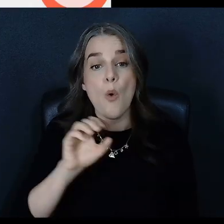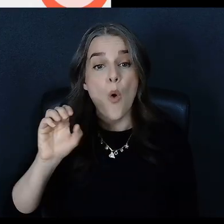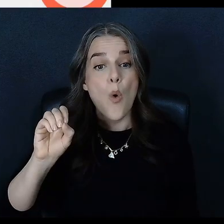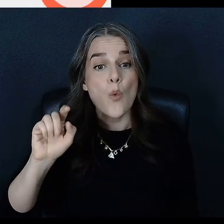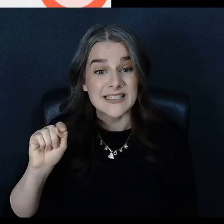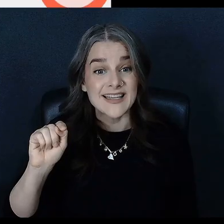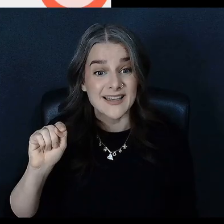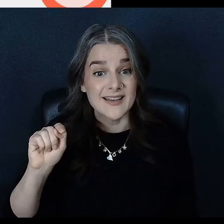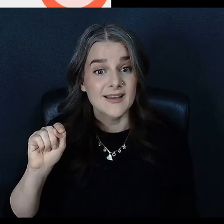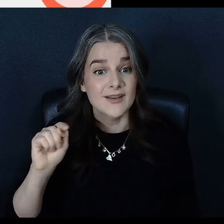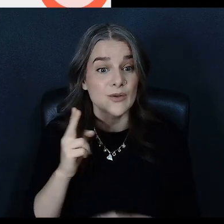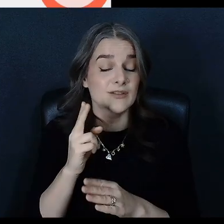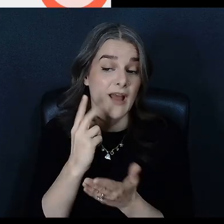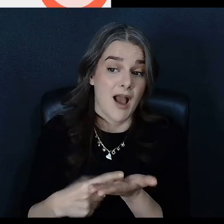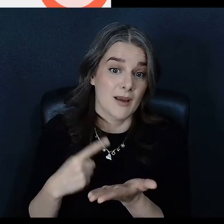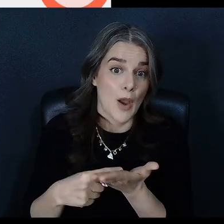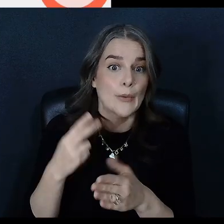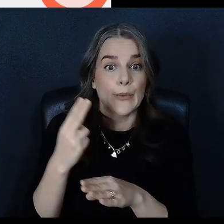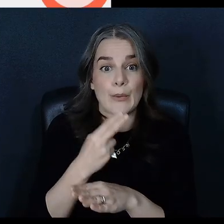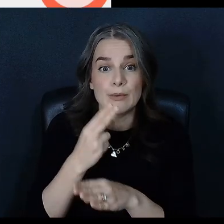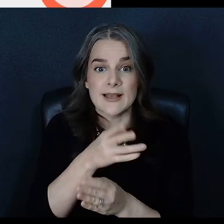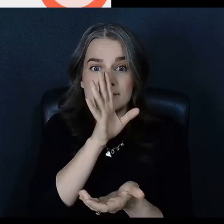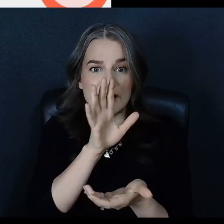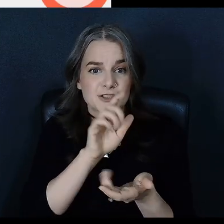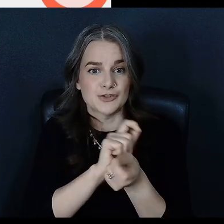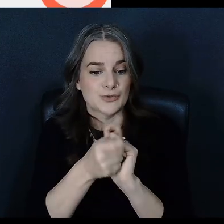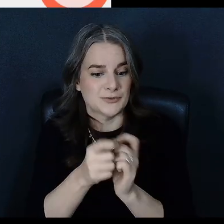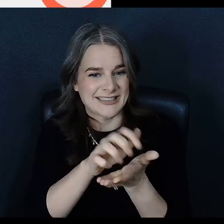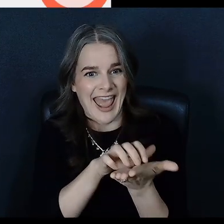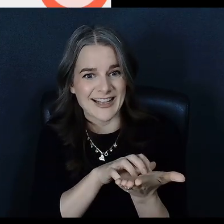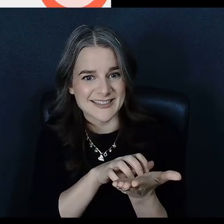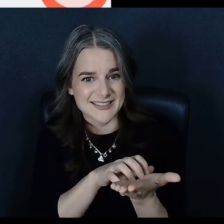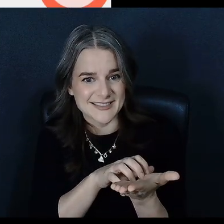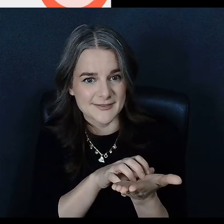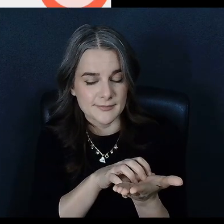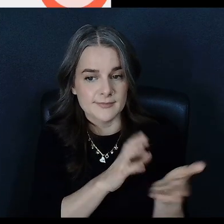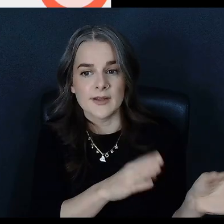You have in the center a self-paced web learning module